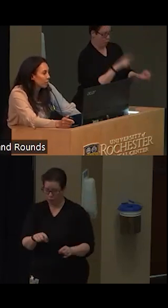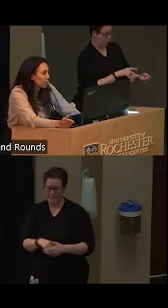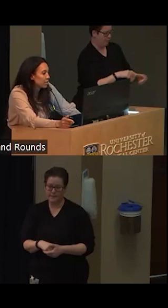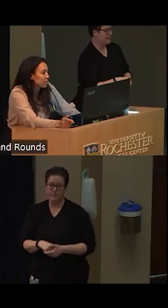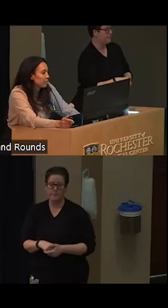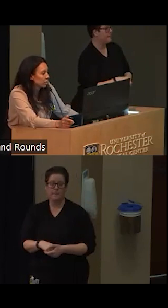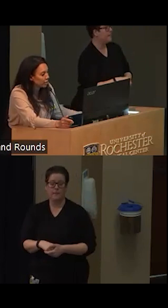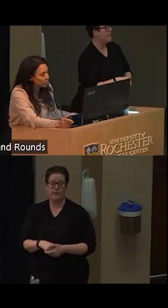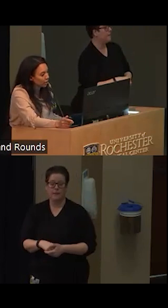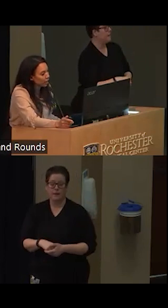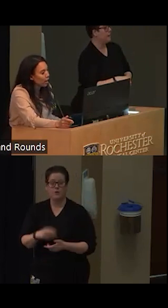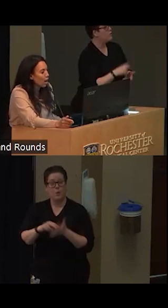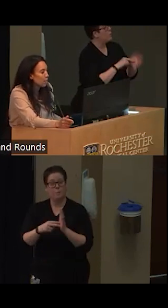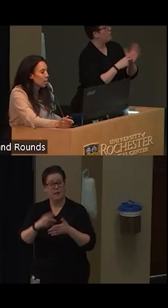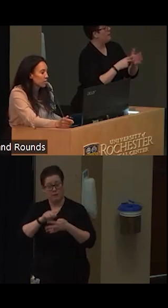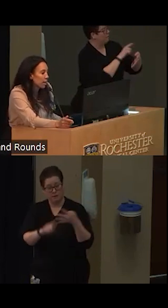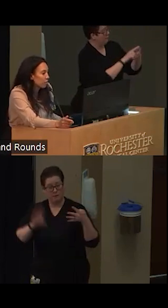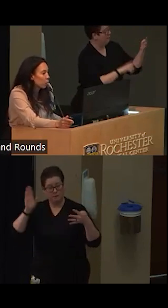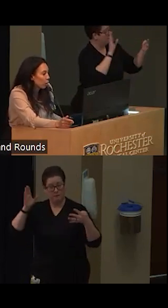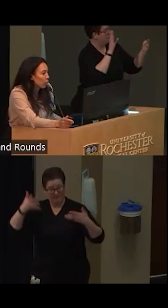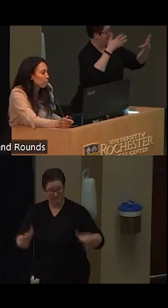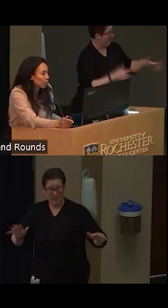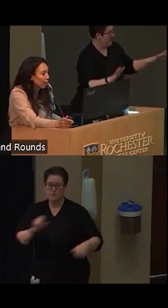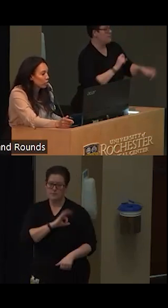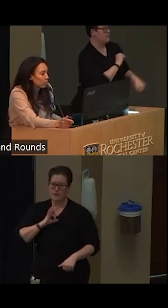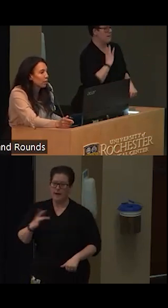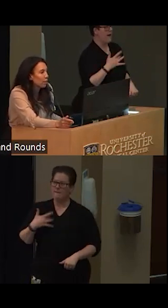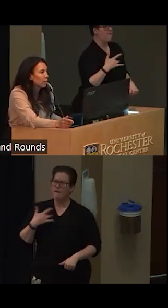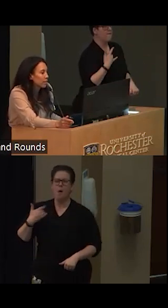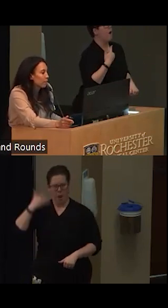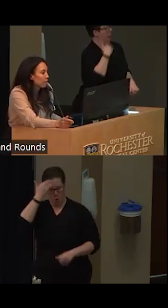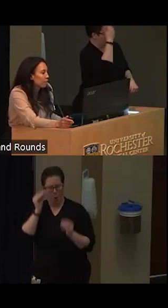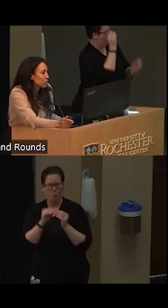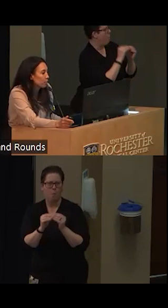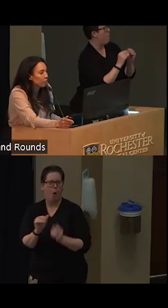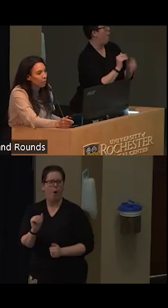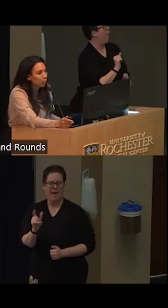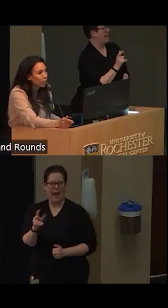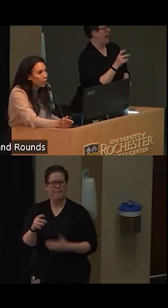after this series of Education our staff were more knowledgeable in the Adaptive leadership framework